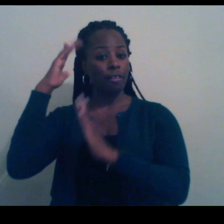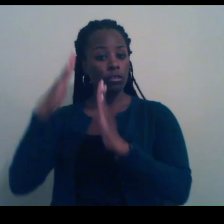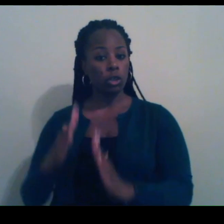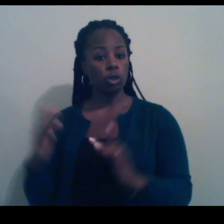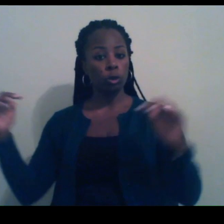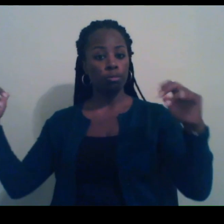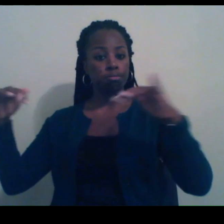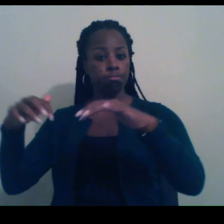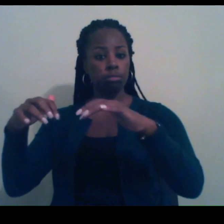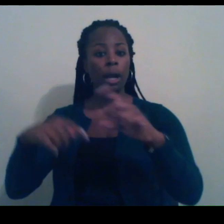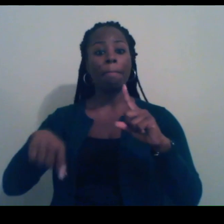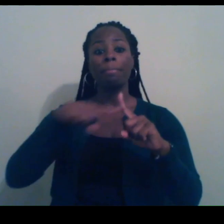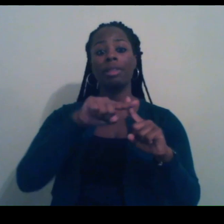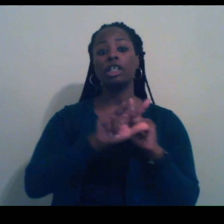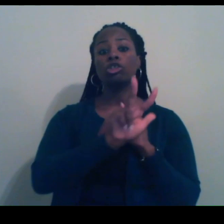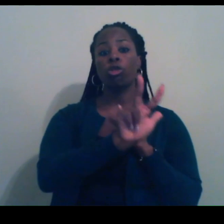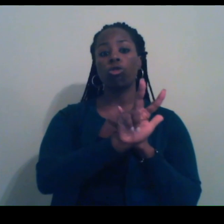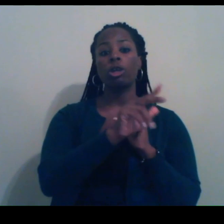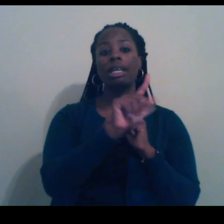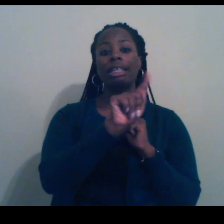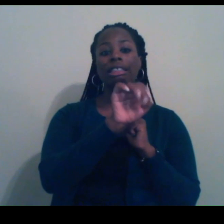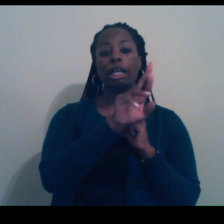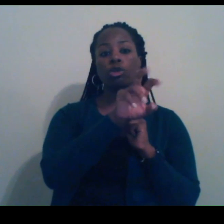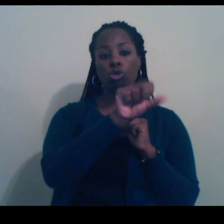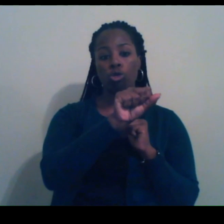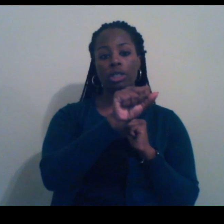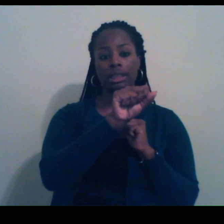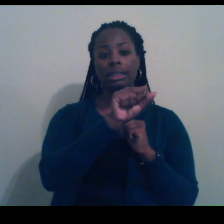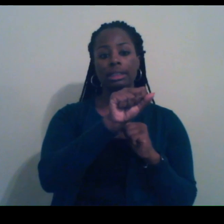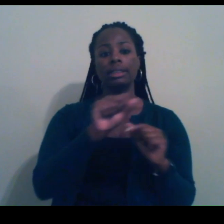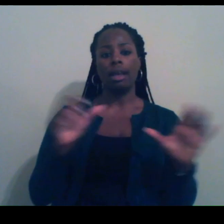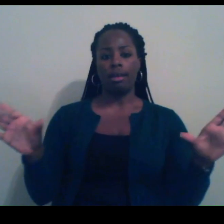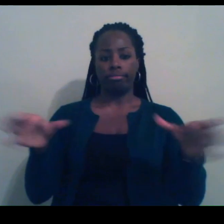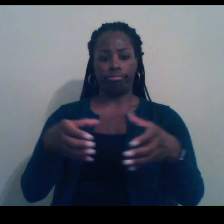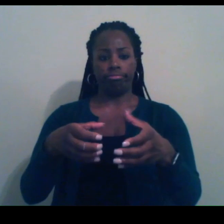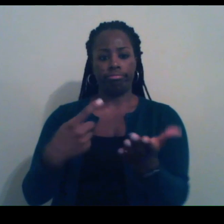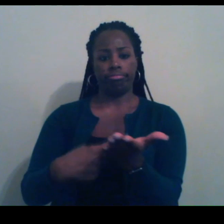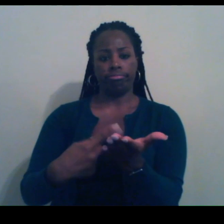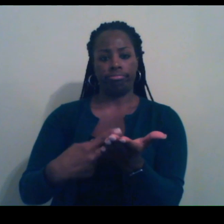I was able to convey to them the gratitude that the president our entire administration feels